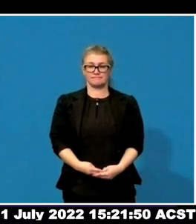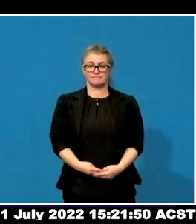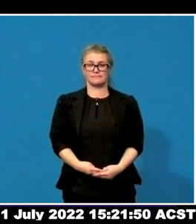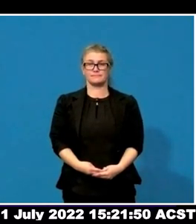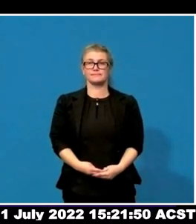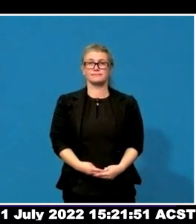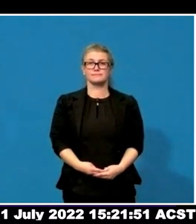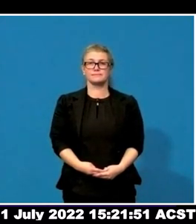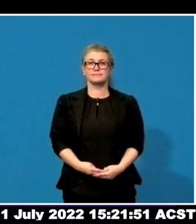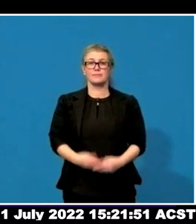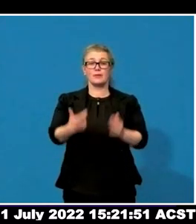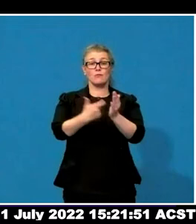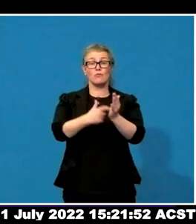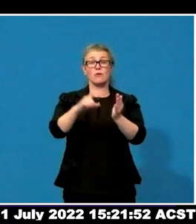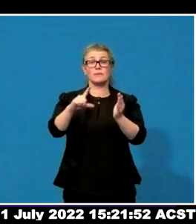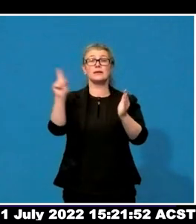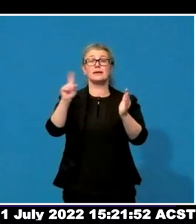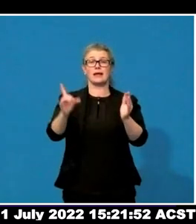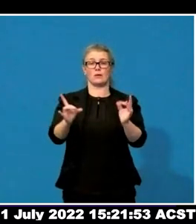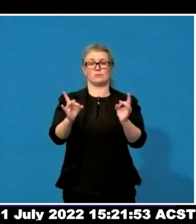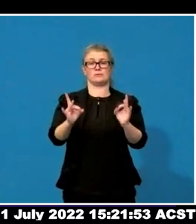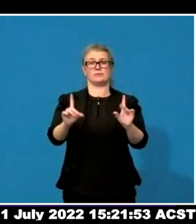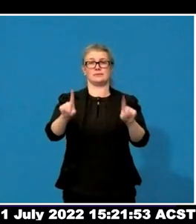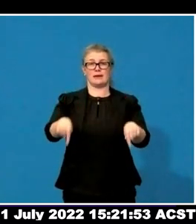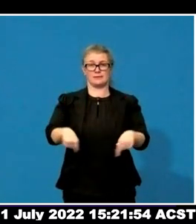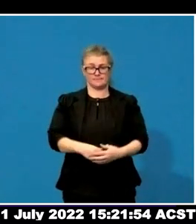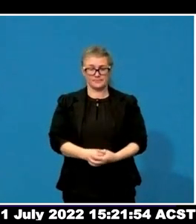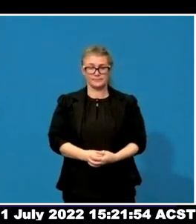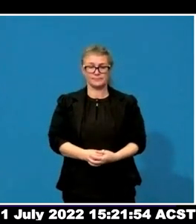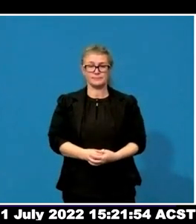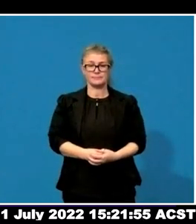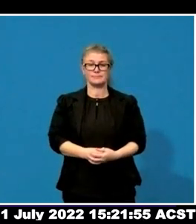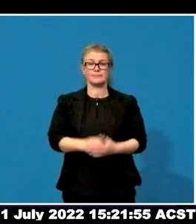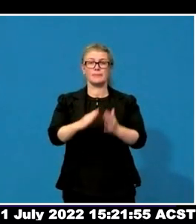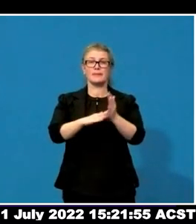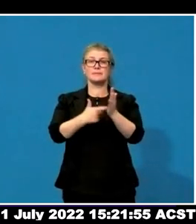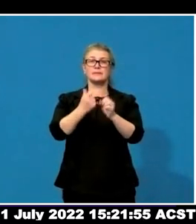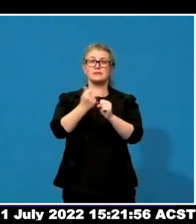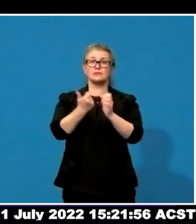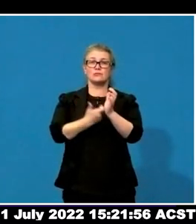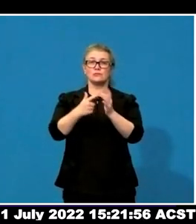Royal Commission is resumed. Yes, Mr Griffin. Chair, I call Ms Jody Barney to give evidence.